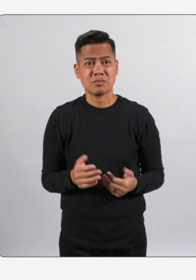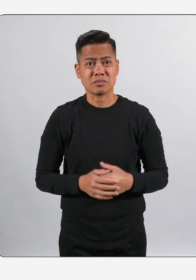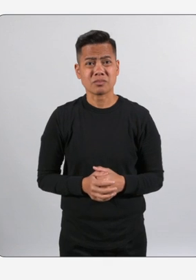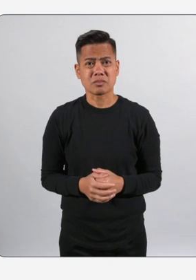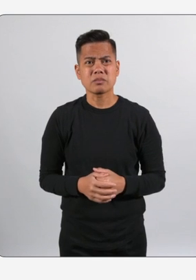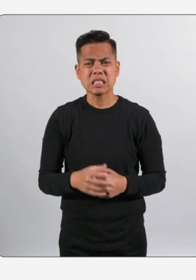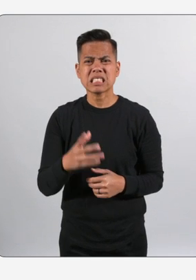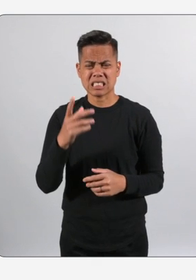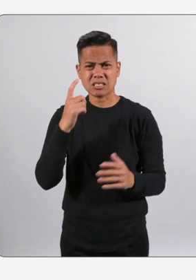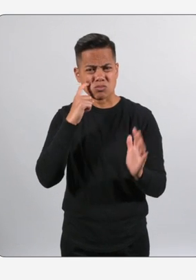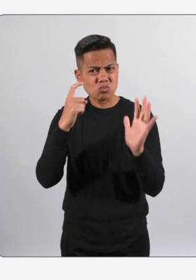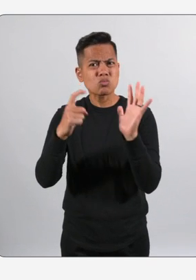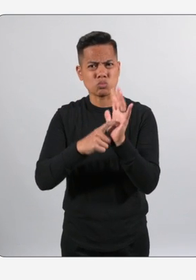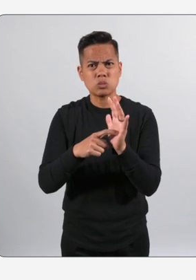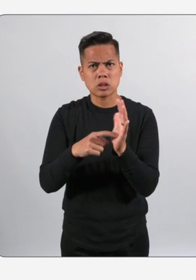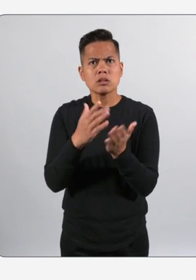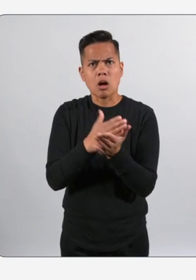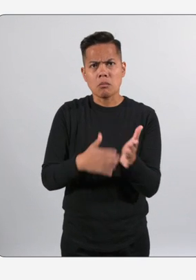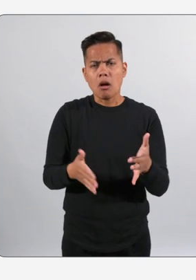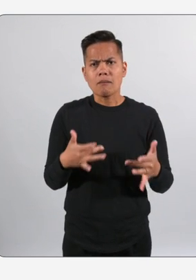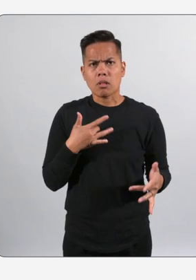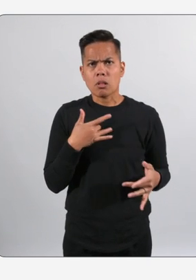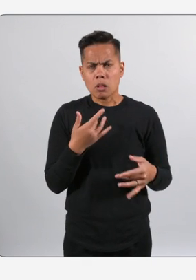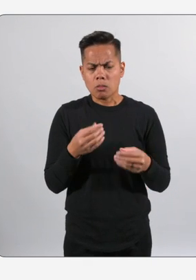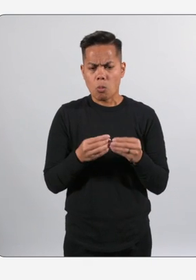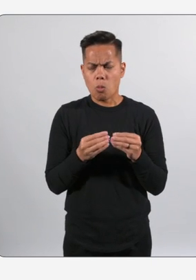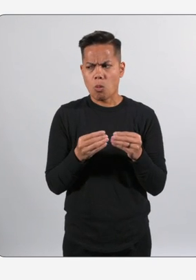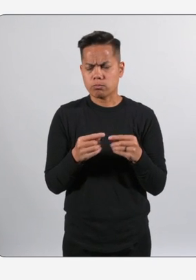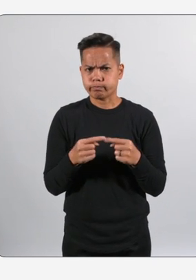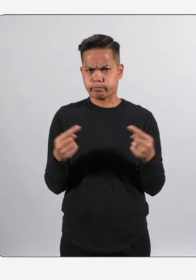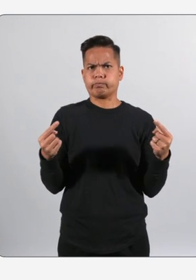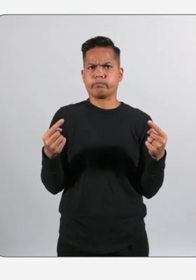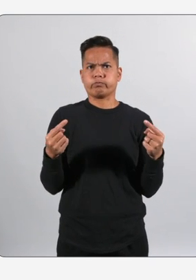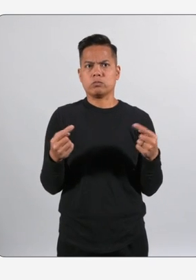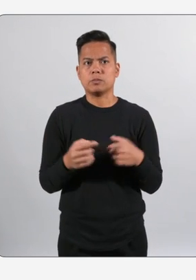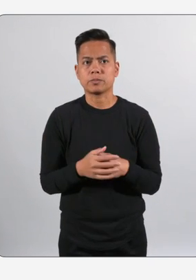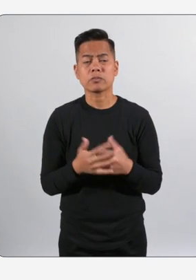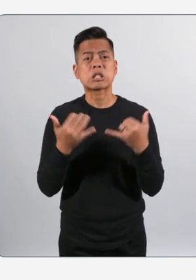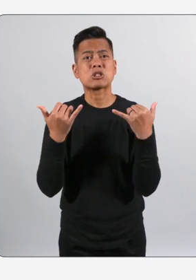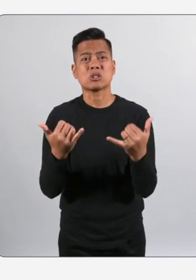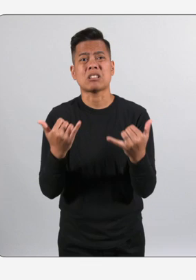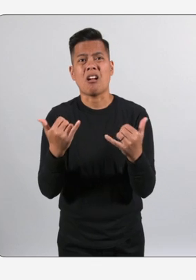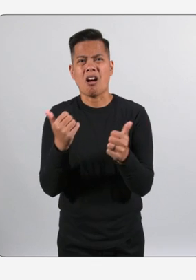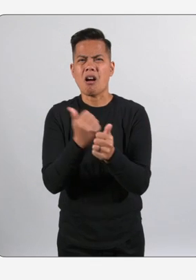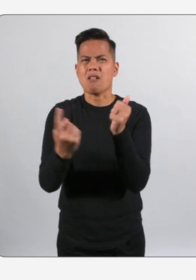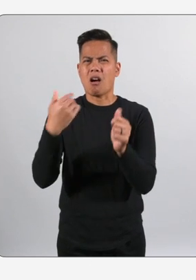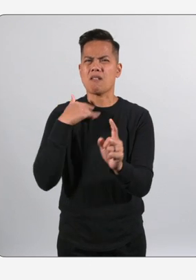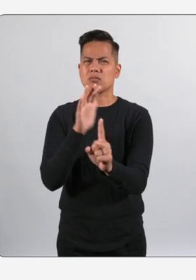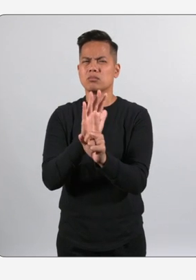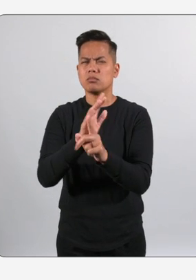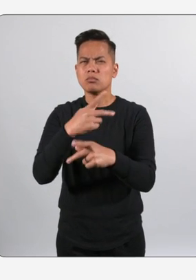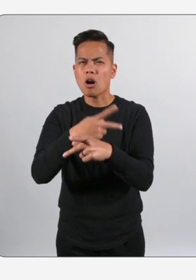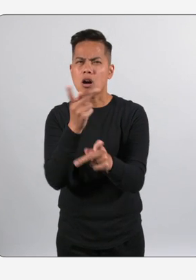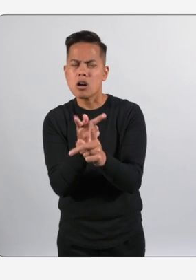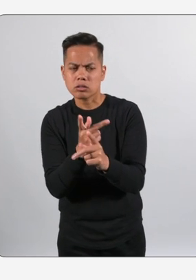seemingly contradictory behaviors emerge. Today, everyone has a production studio in the palm of their hand. It’s fundamentally changing the